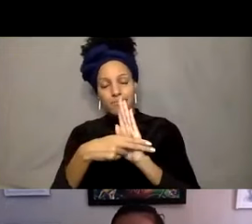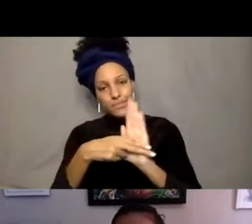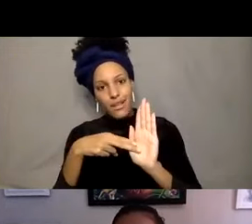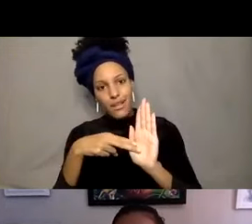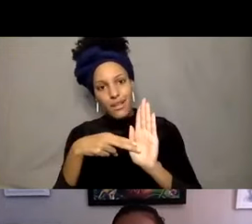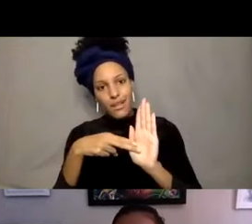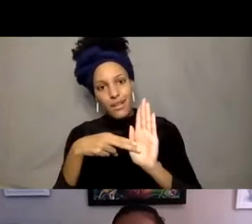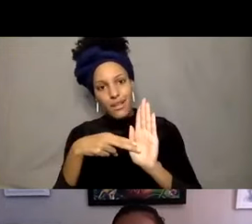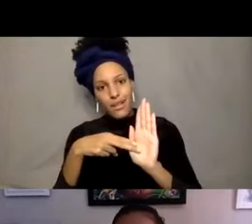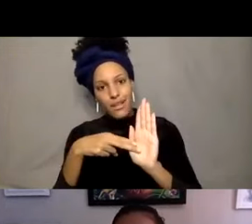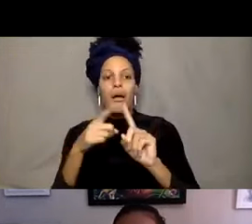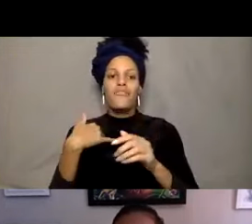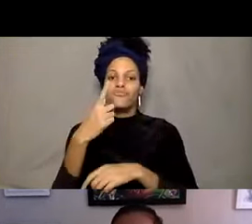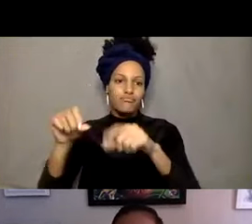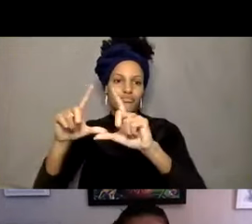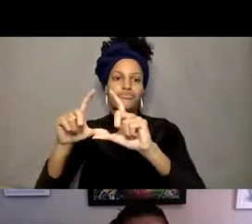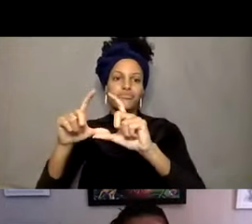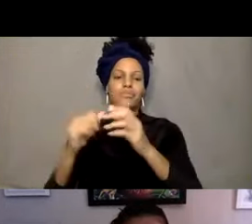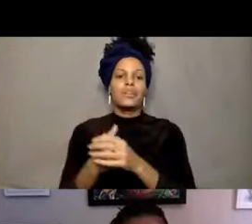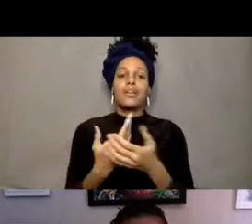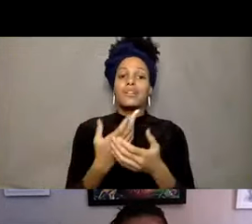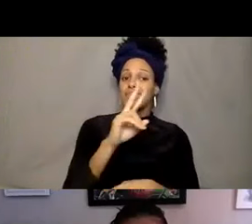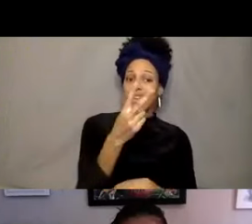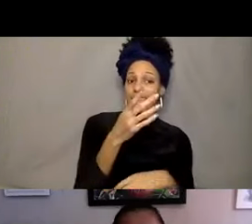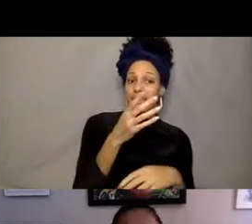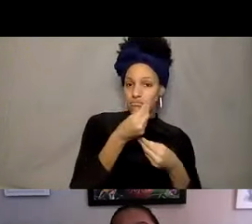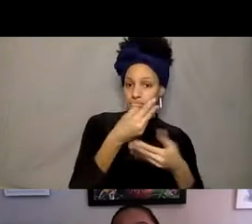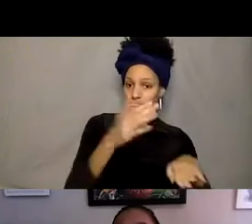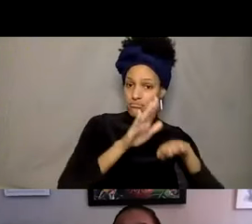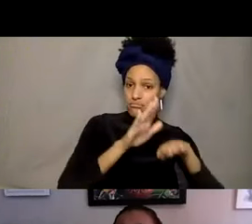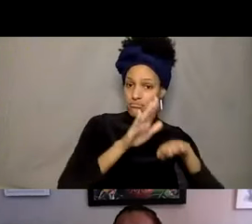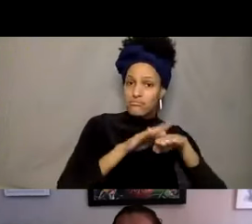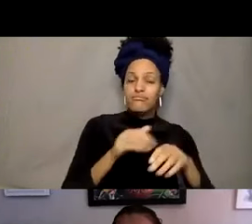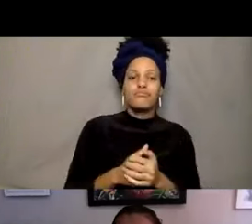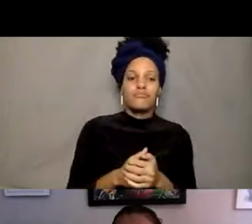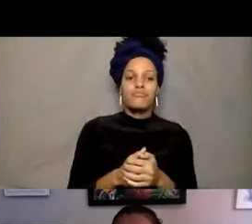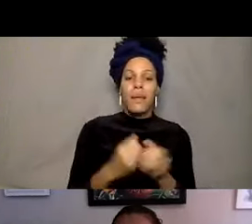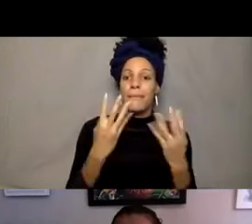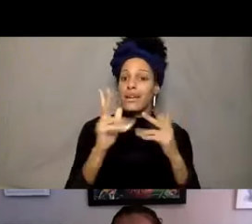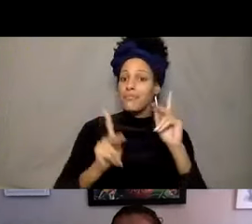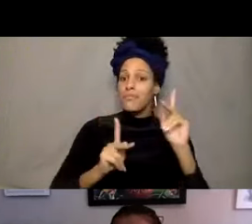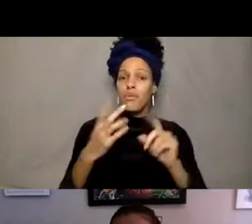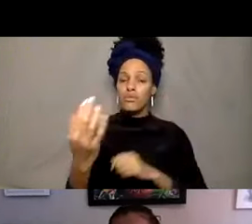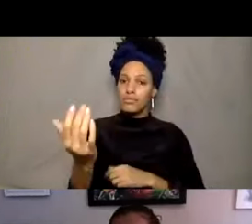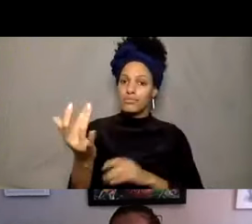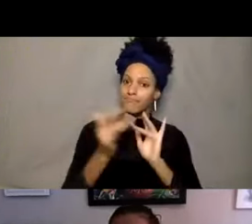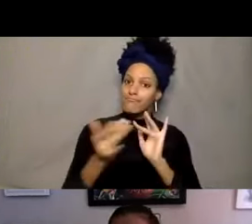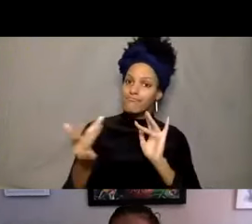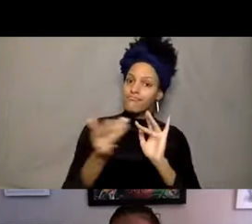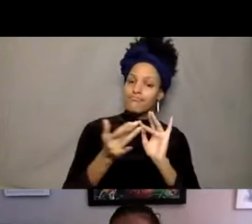signifying the second important disclaimer. Many applicants have been coming to MRAC for years,